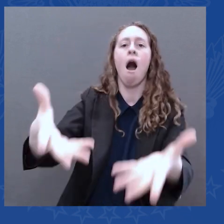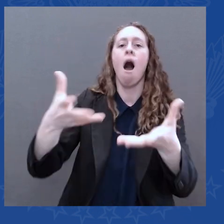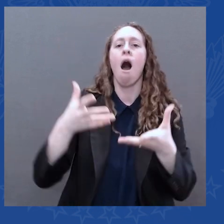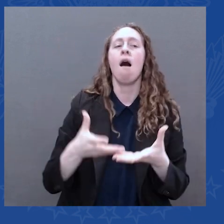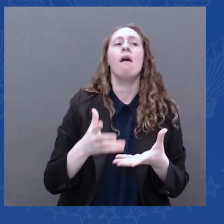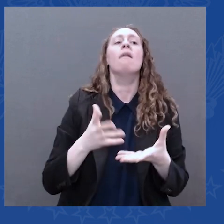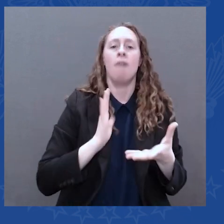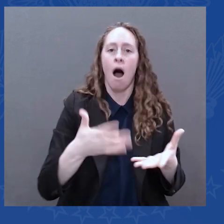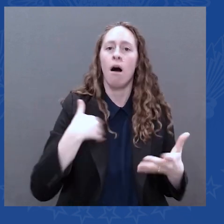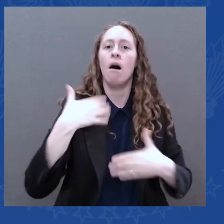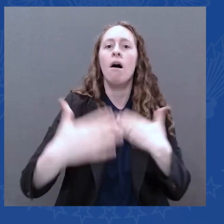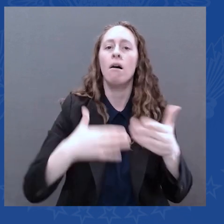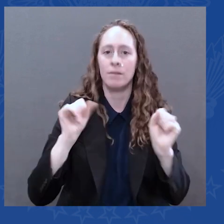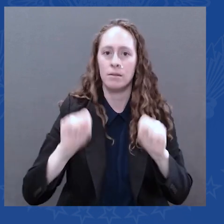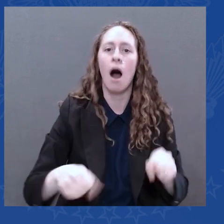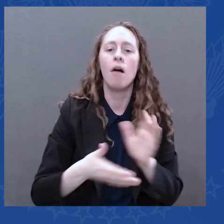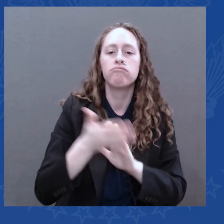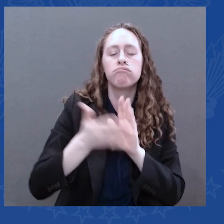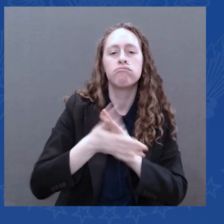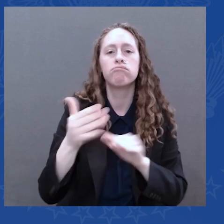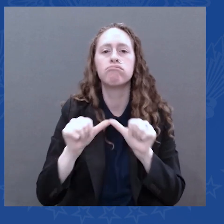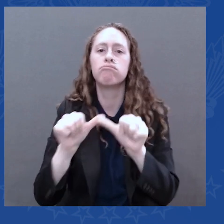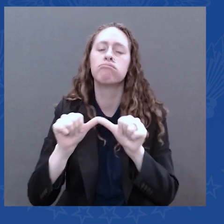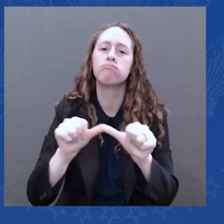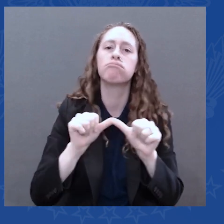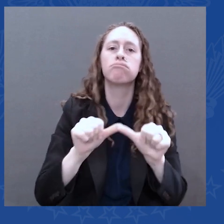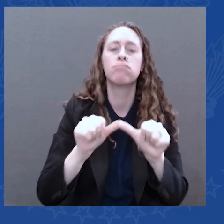will ensure stable demand and supply for additional